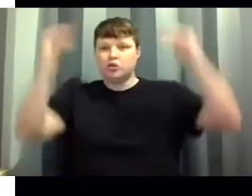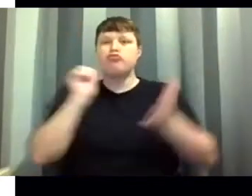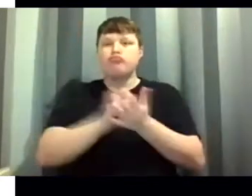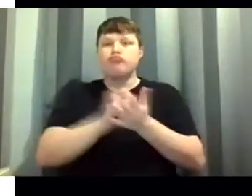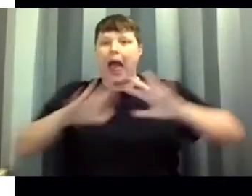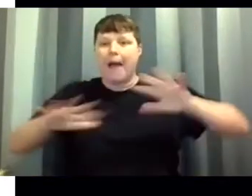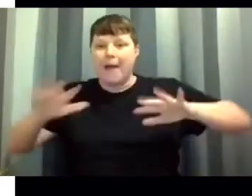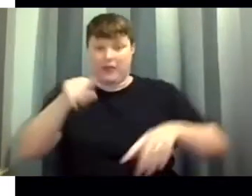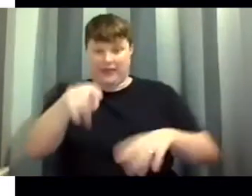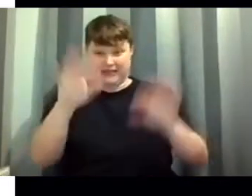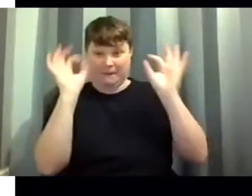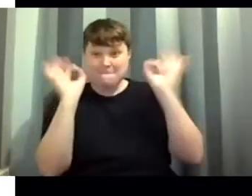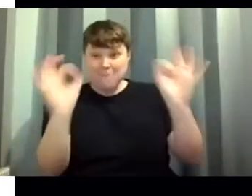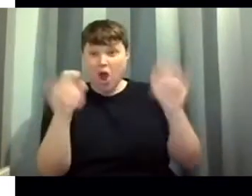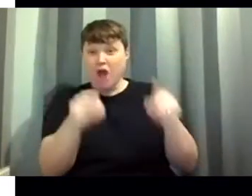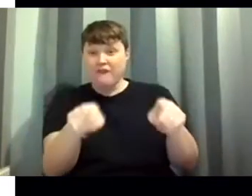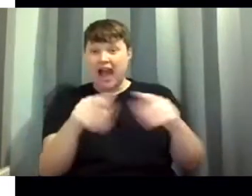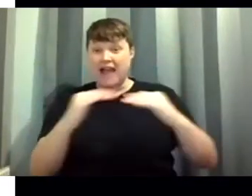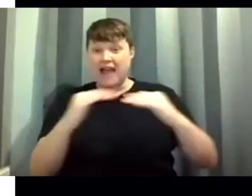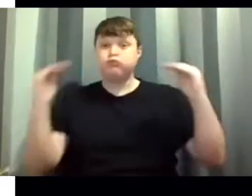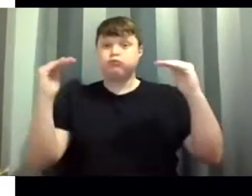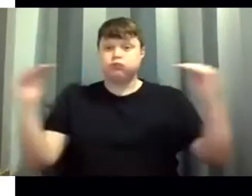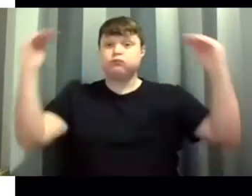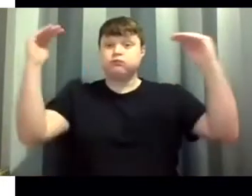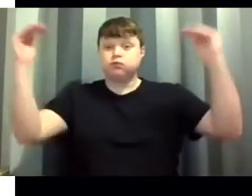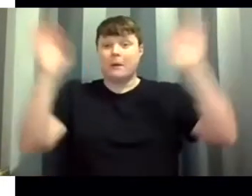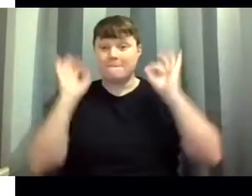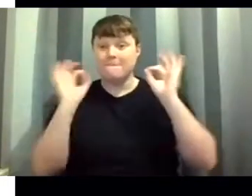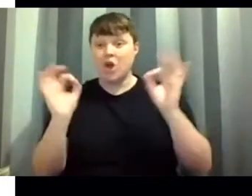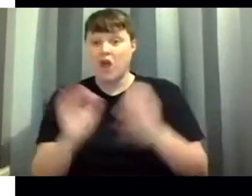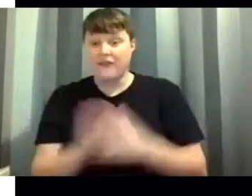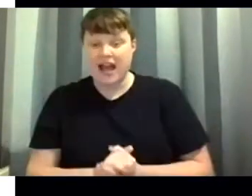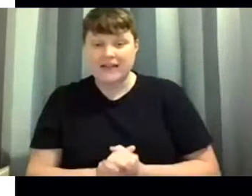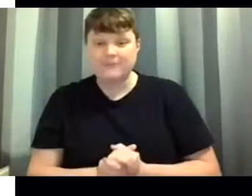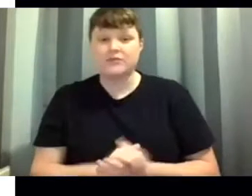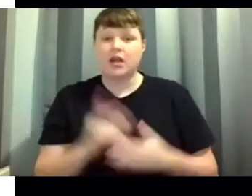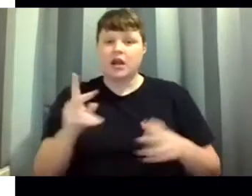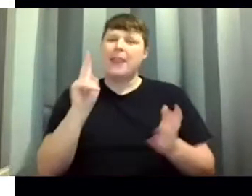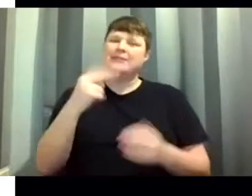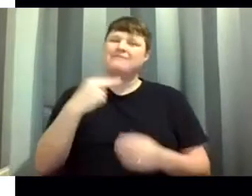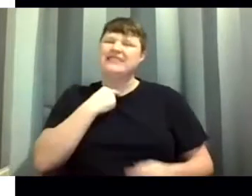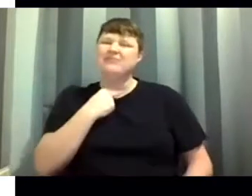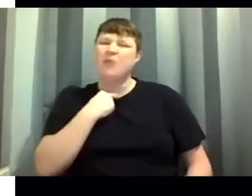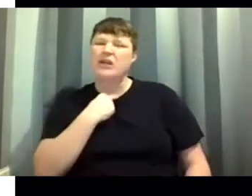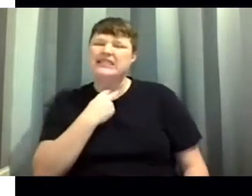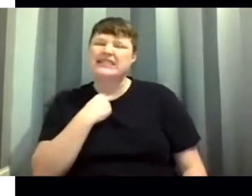spot on, that's really good. It's also a slightly disappointing thing because, whenever the model